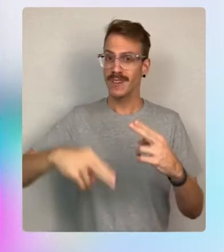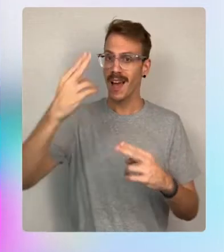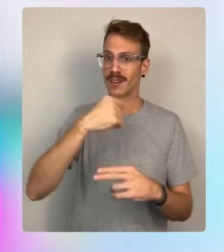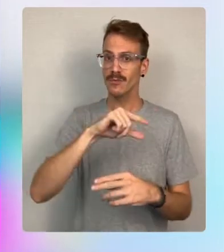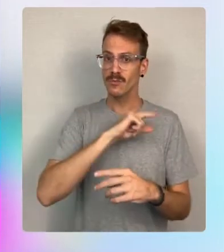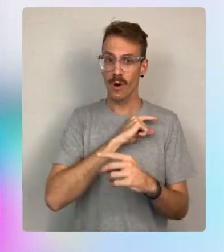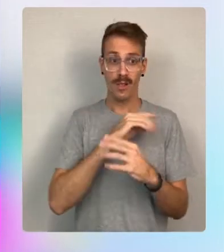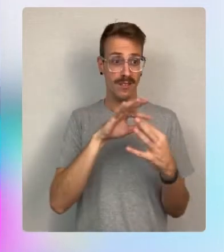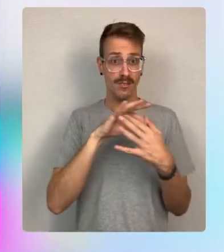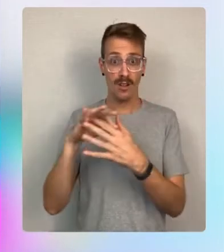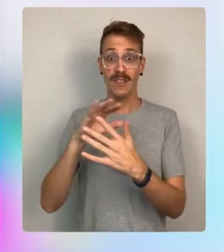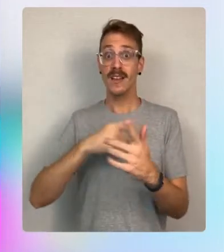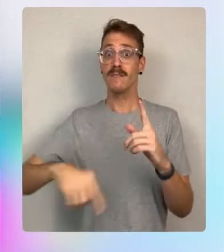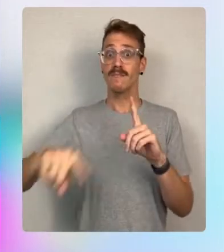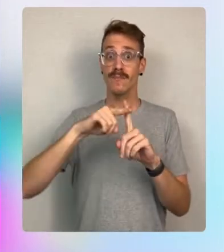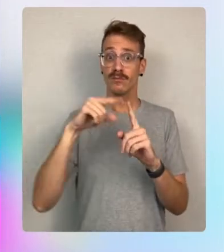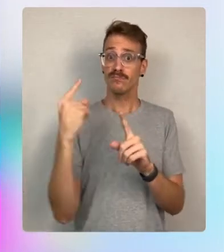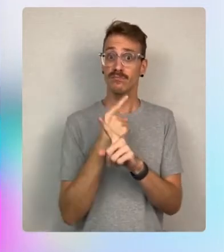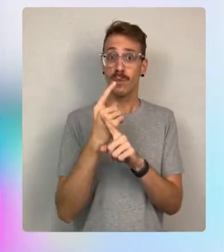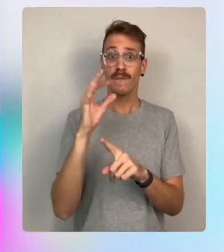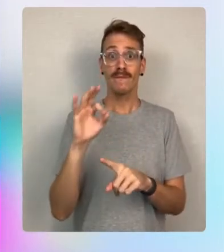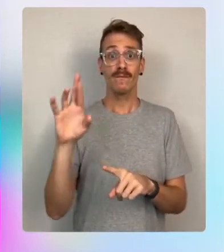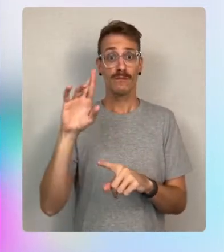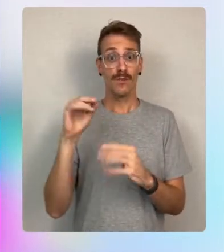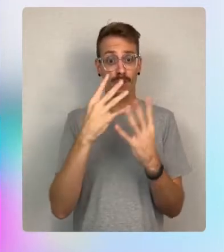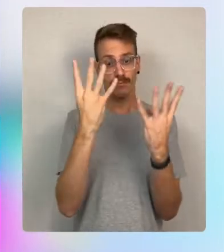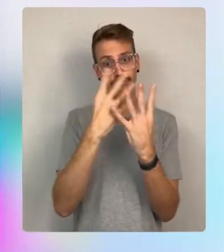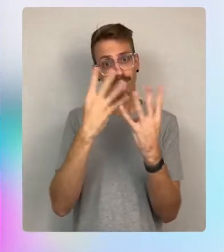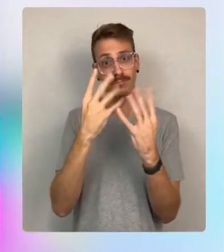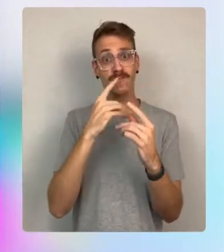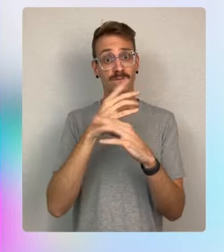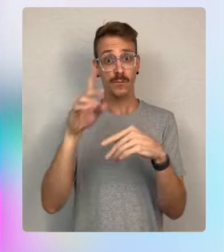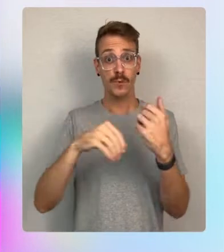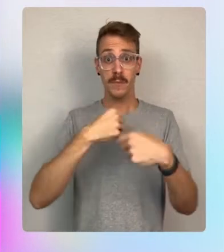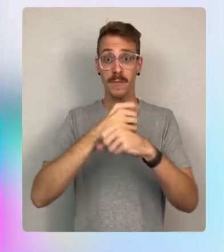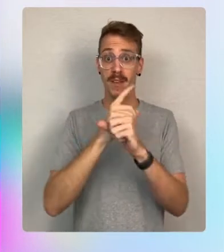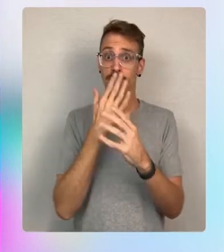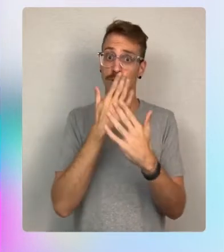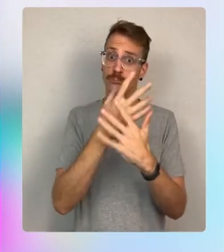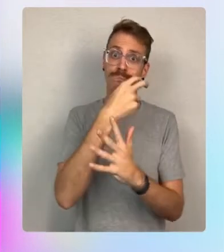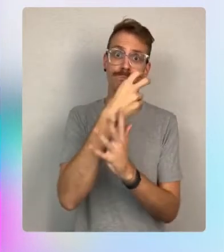and frame rate that is required for a smooth VR experience is extremely challenging.